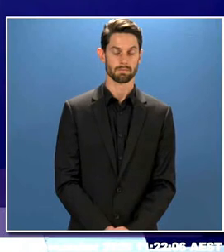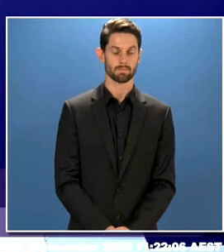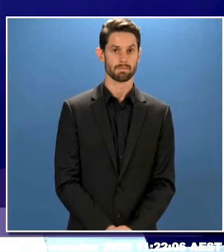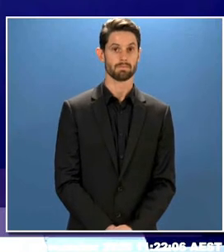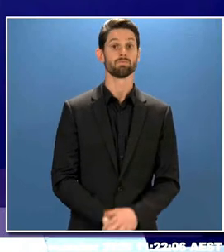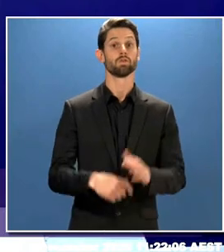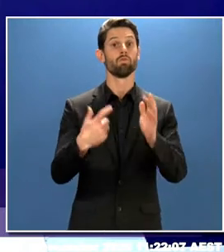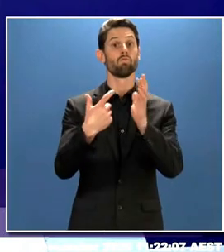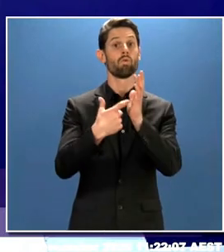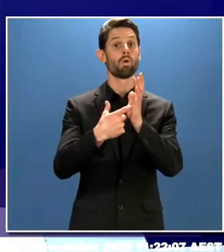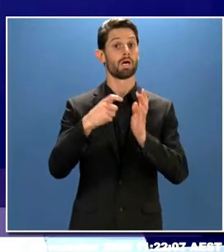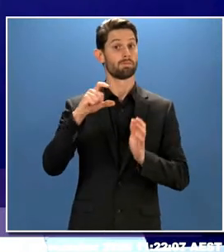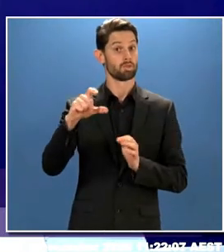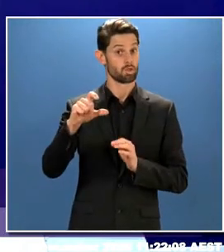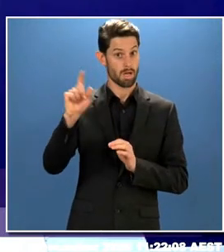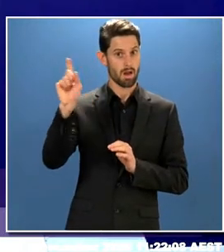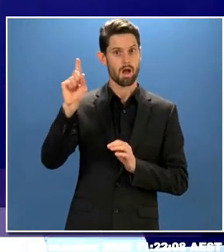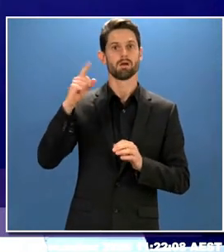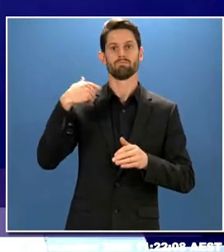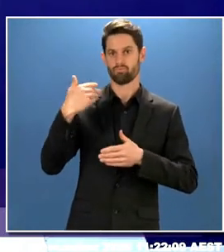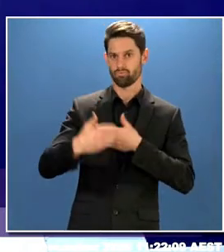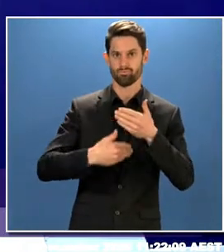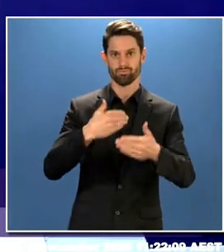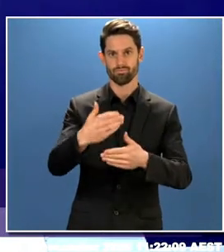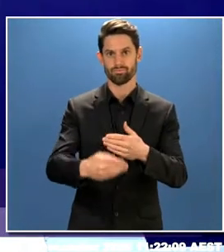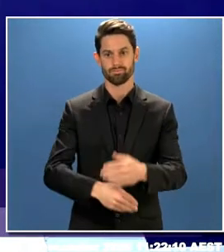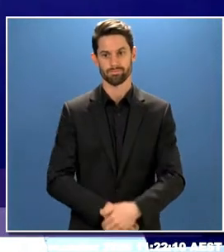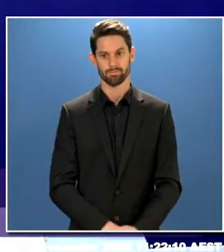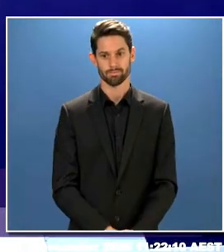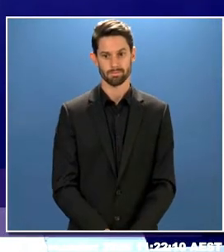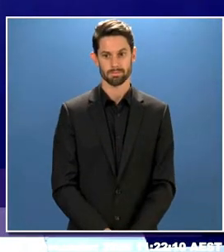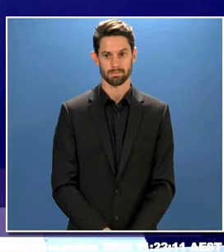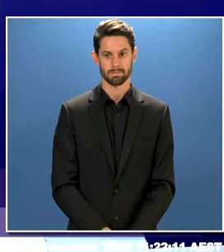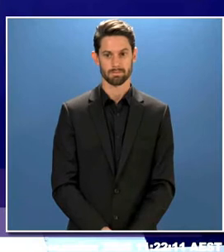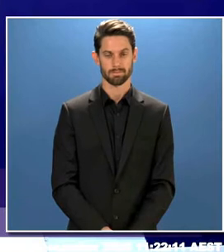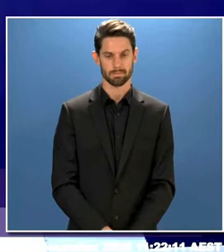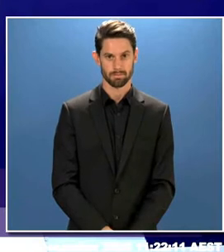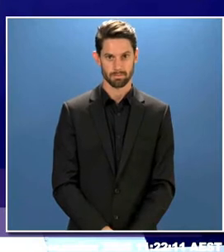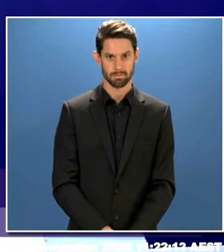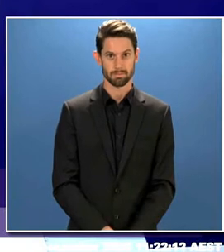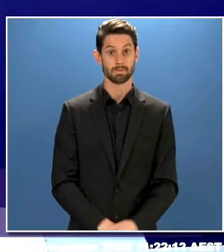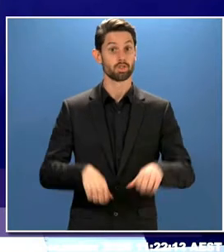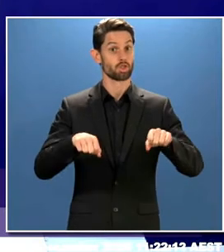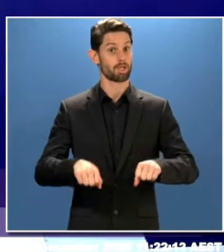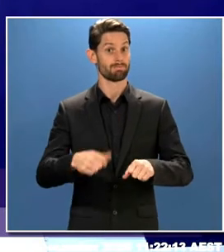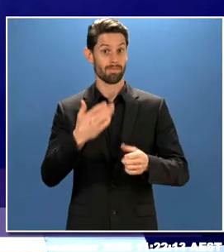The Royal Commission has now resumed. Yes. Thank you, Ms Eastman. Thank you, Commissioners.